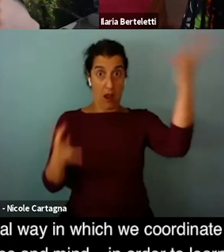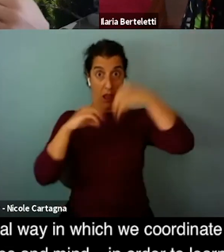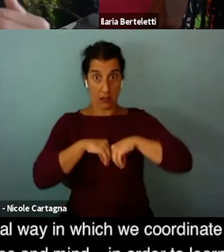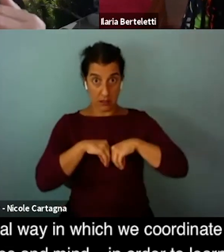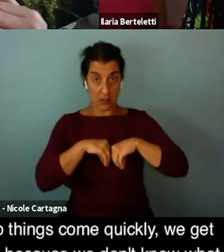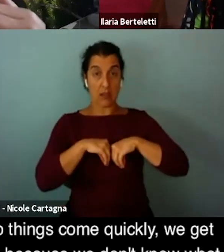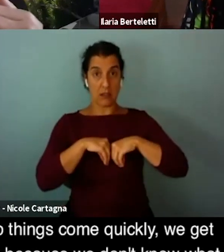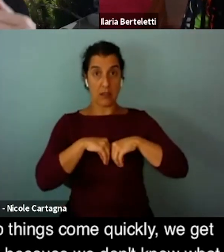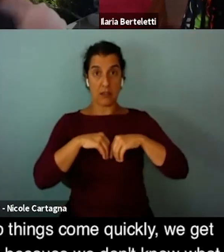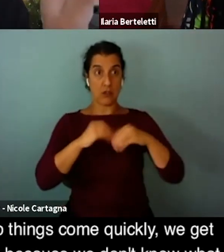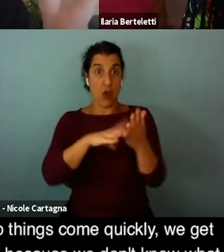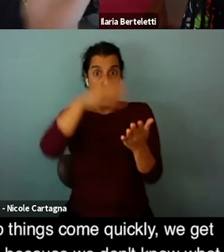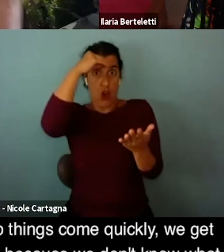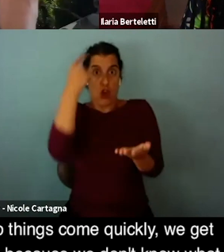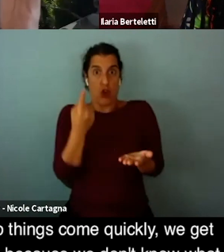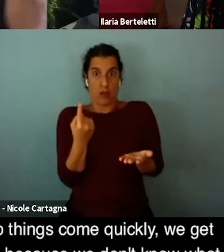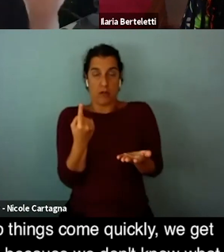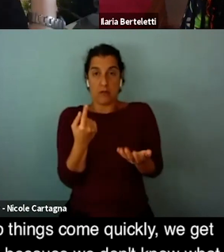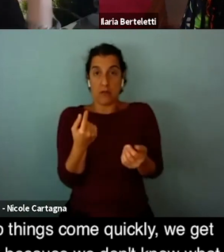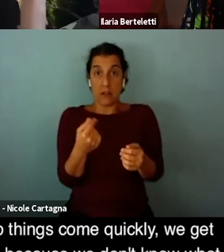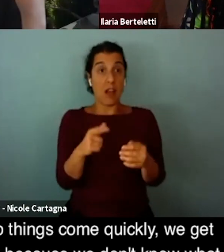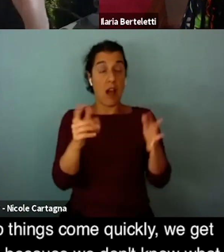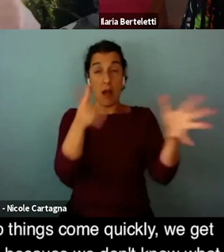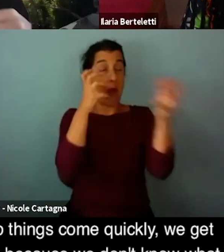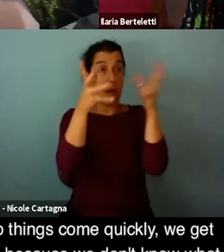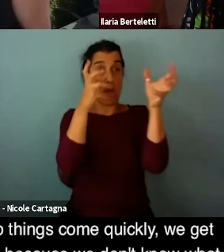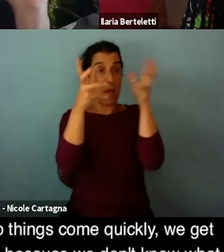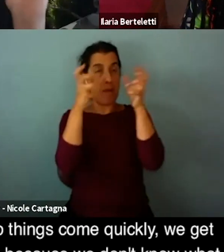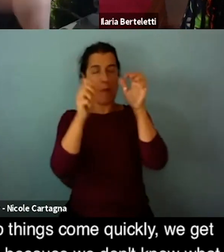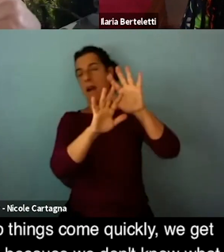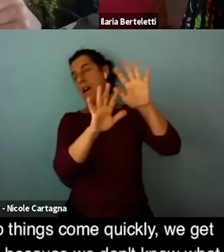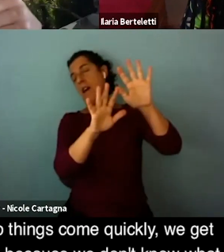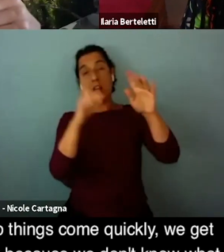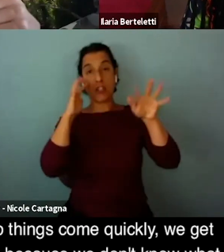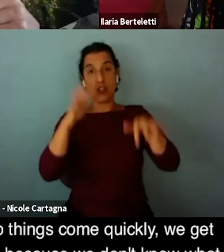to learn so if things come quickly we get a shock because we don't know what it is